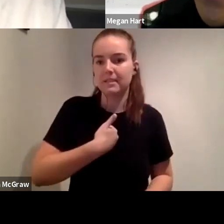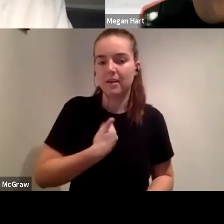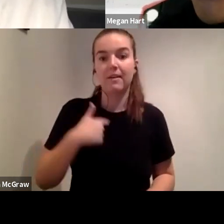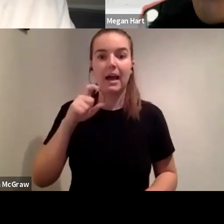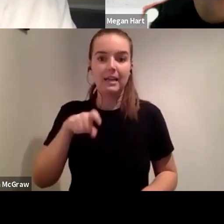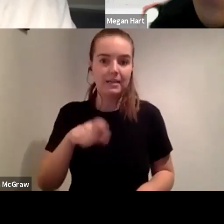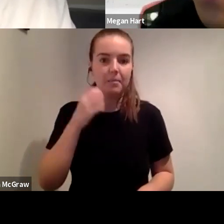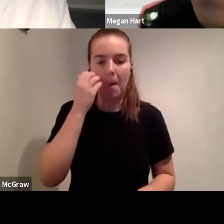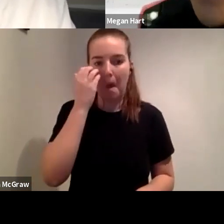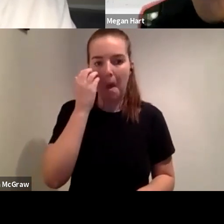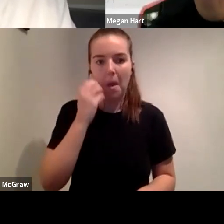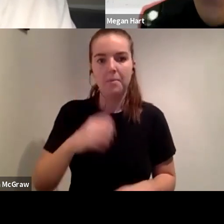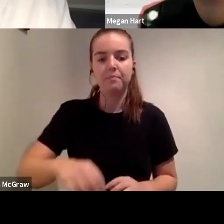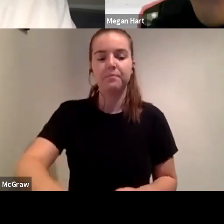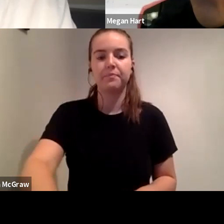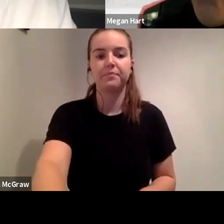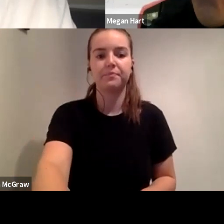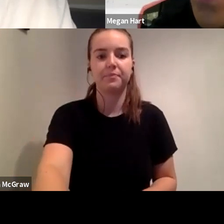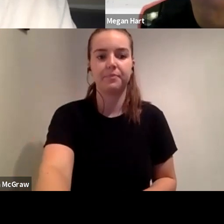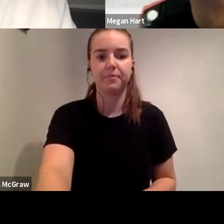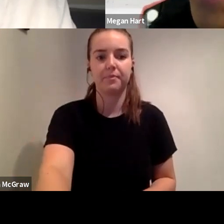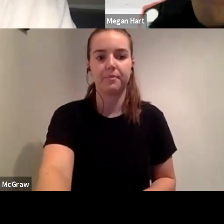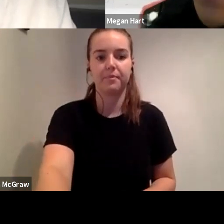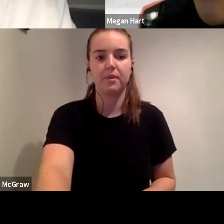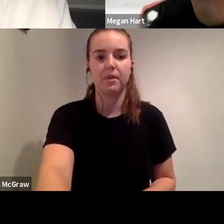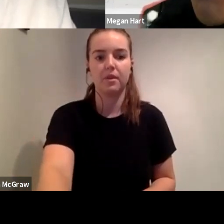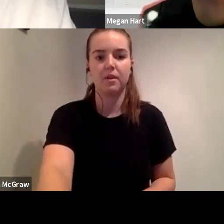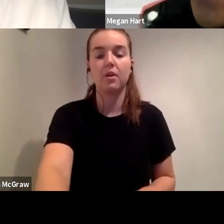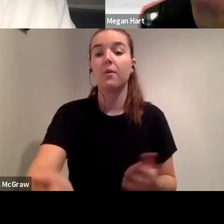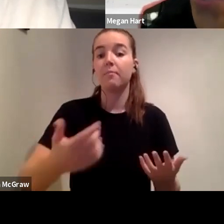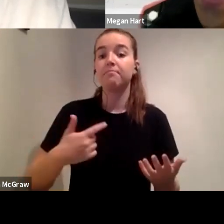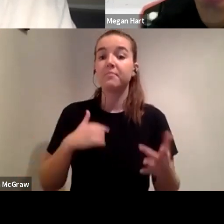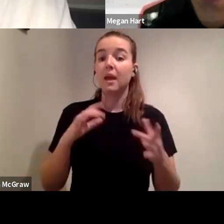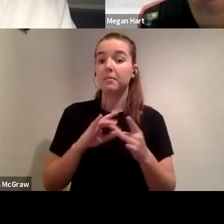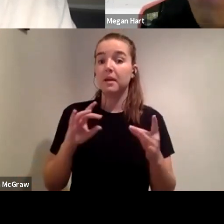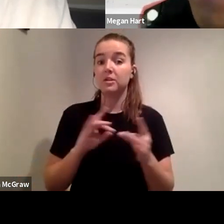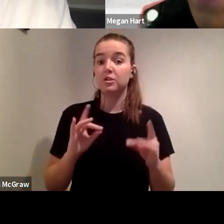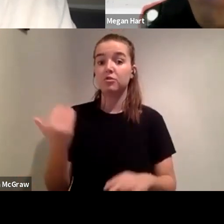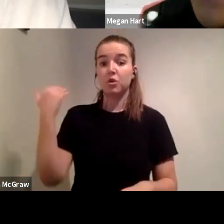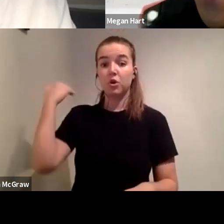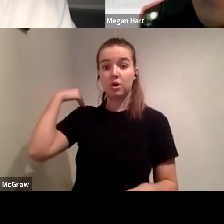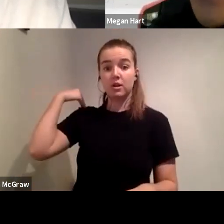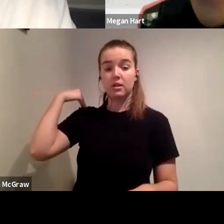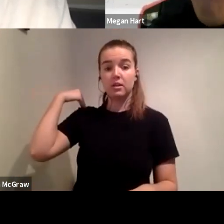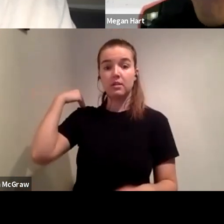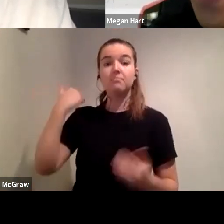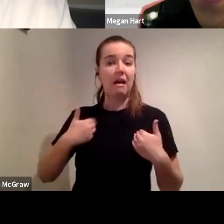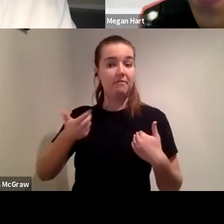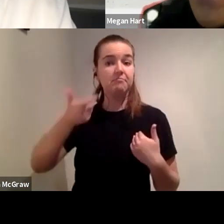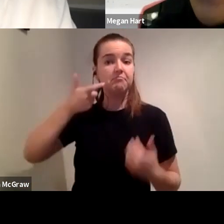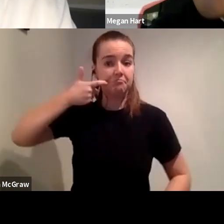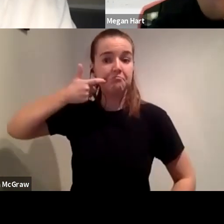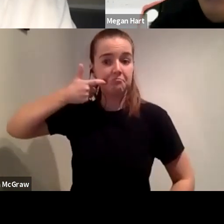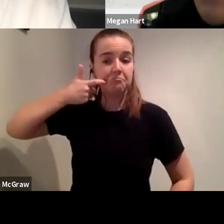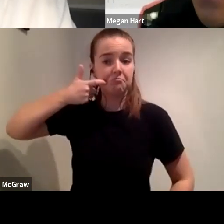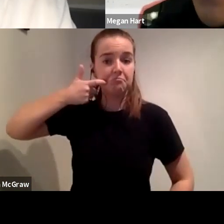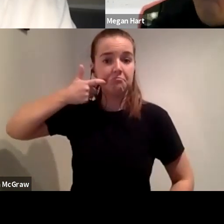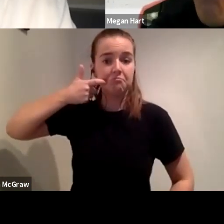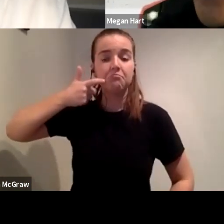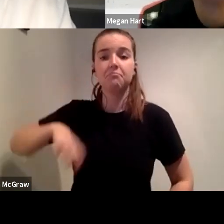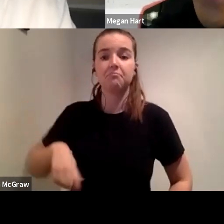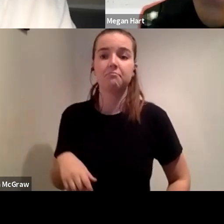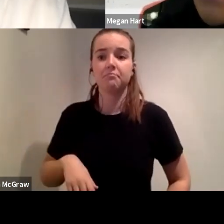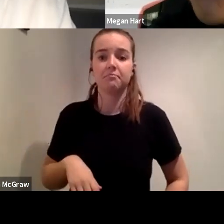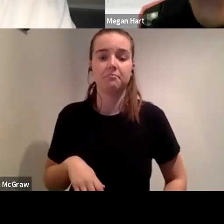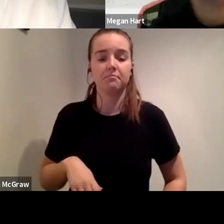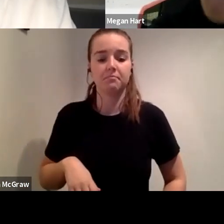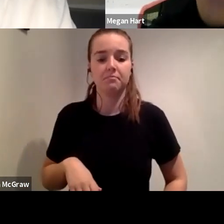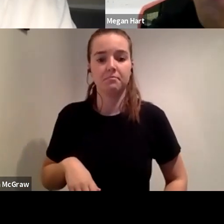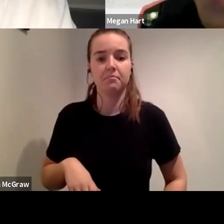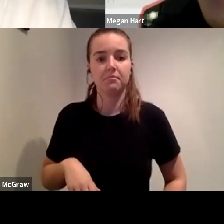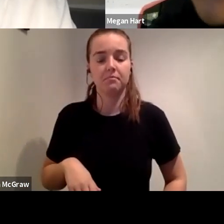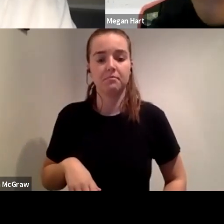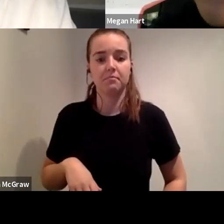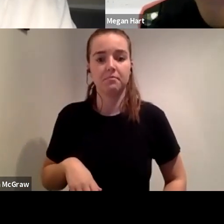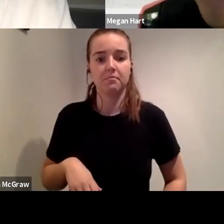I have been very fortunate to work with specific organizations that have always been very supportive in providing me with a cover that I need.